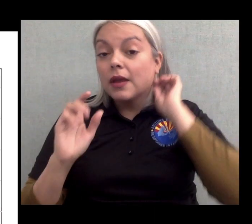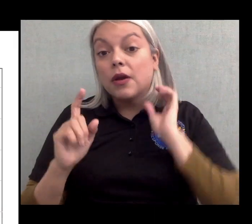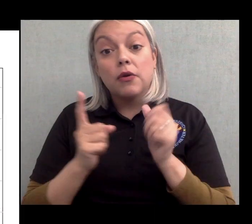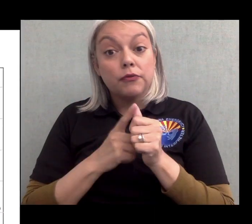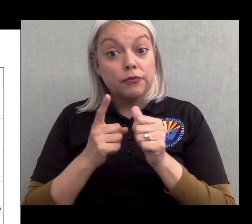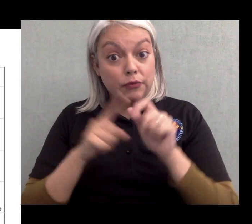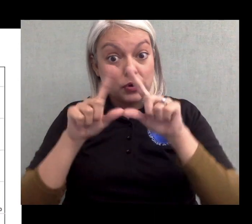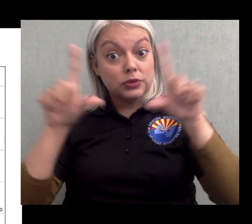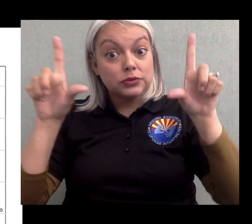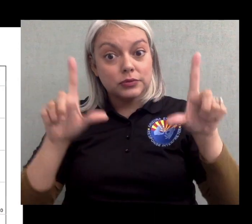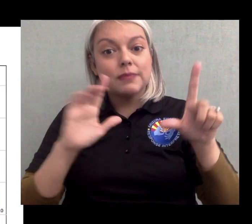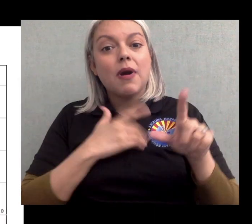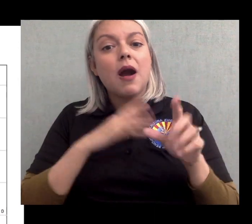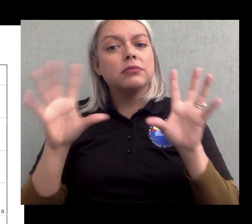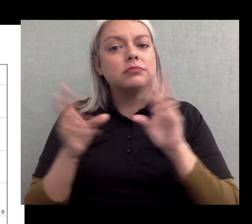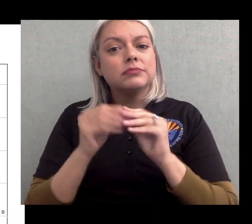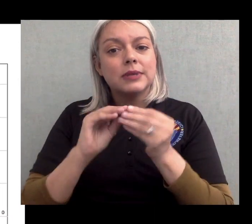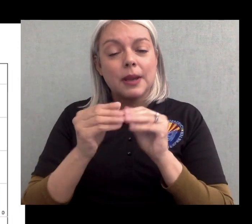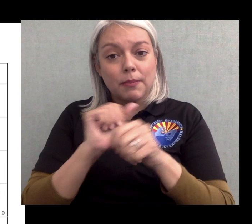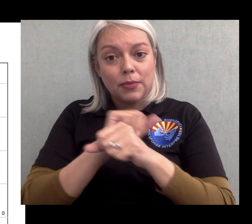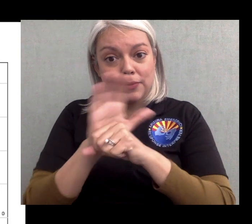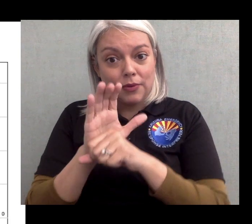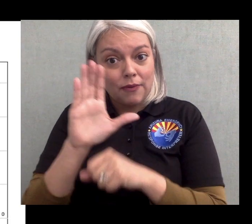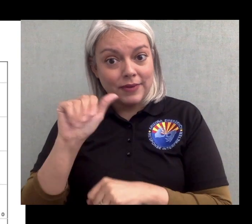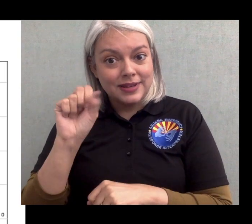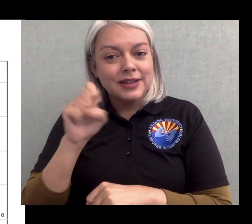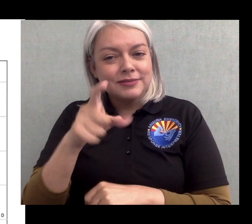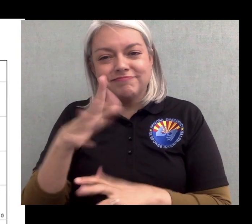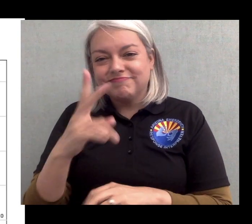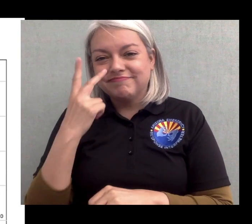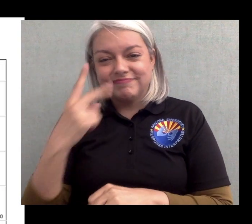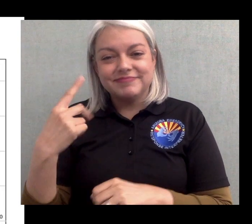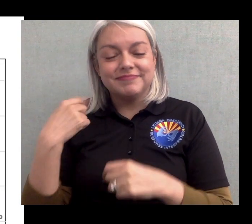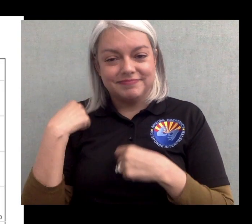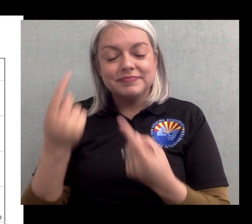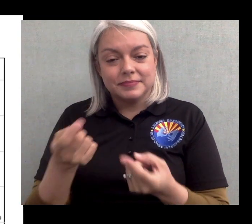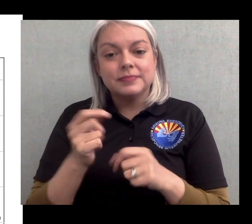number of cases. You’ve seen this before. I’m starting to get what we call cautiously